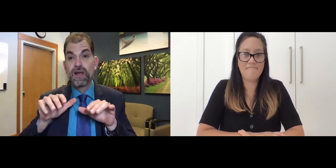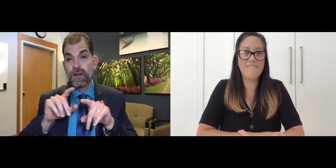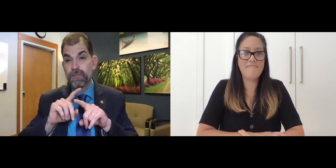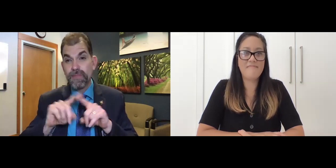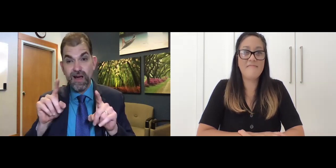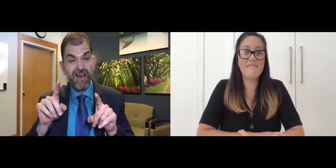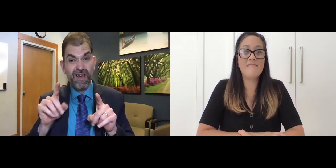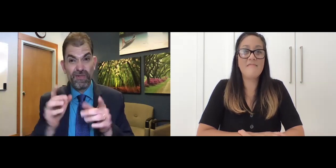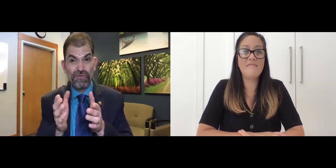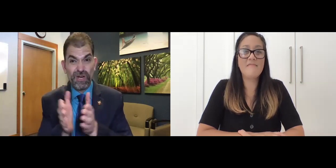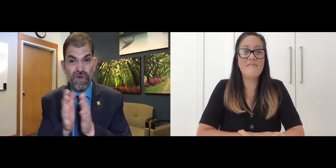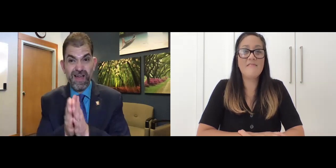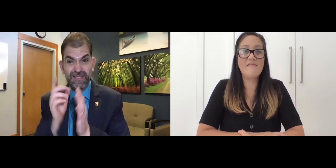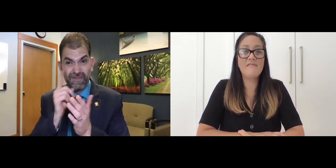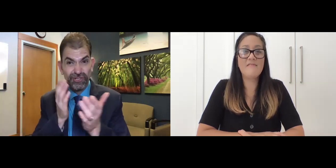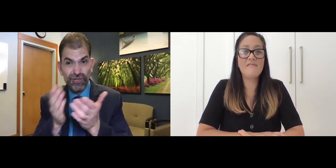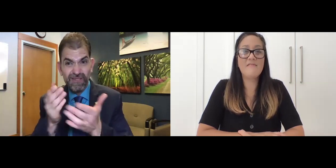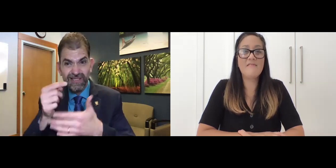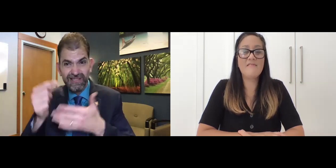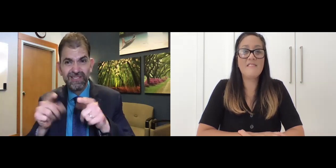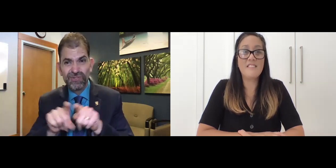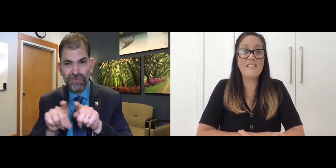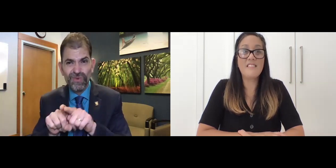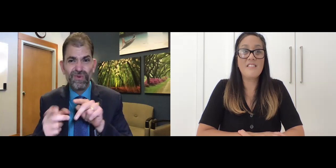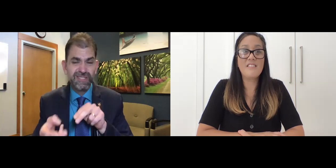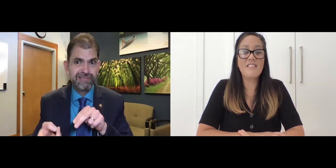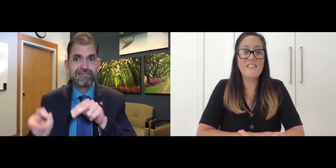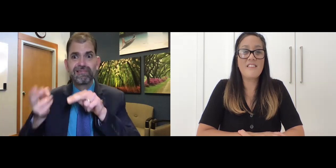when the outbreak was starting, we started getting requests